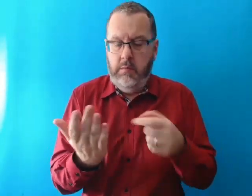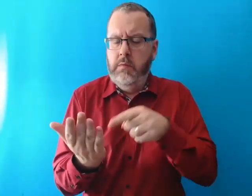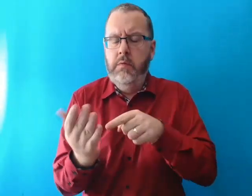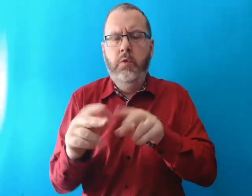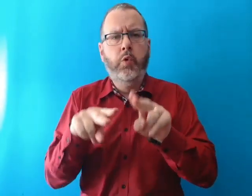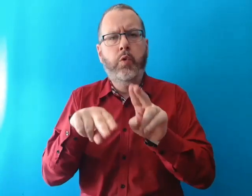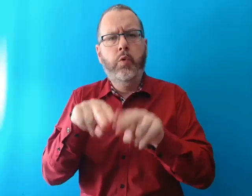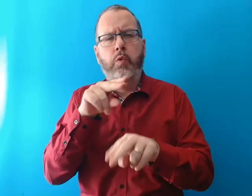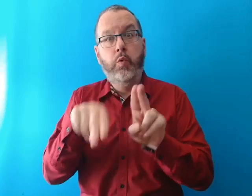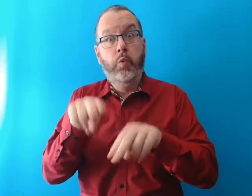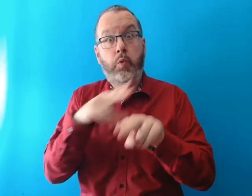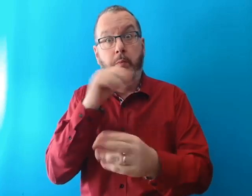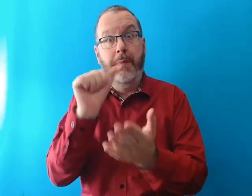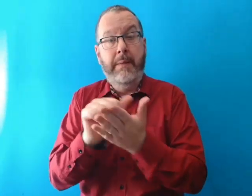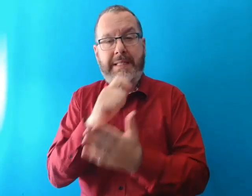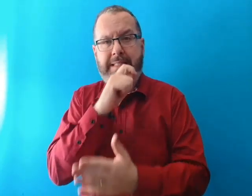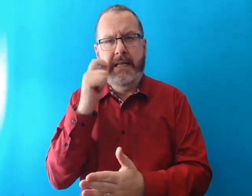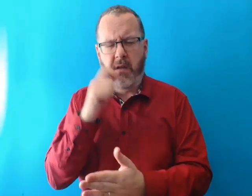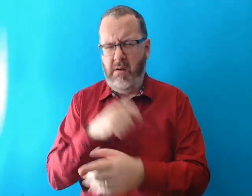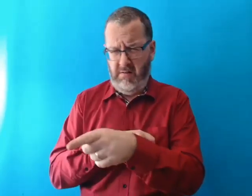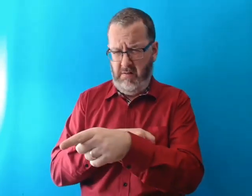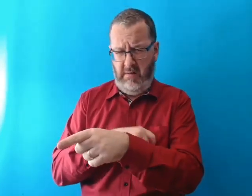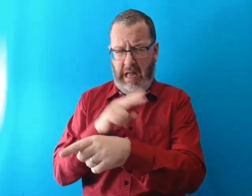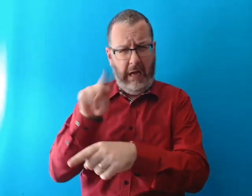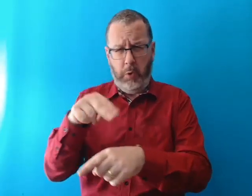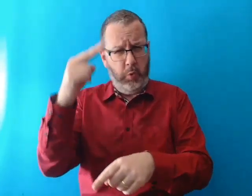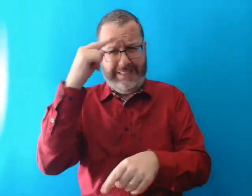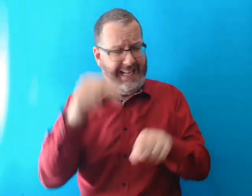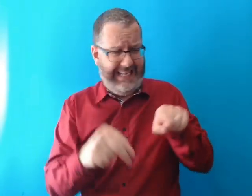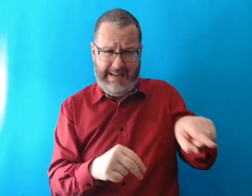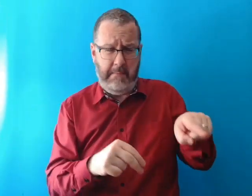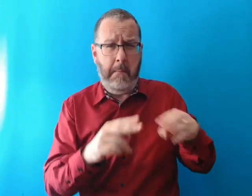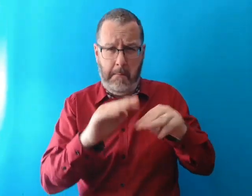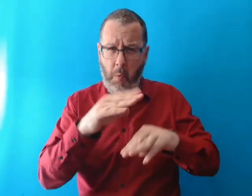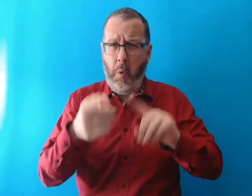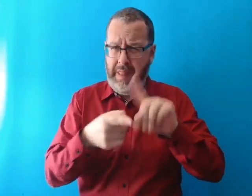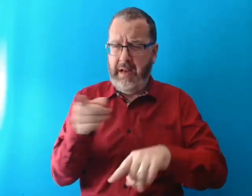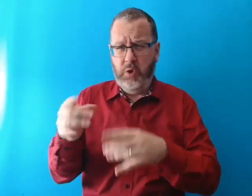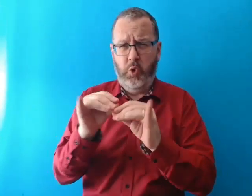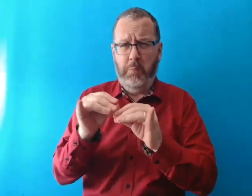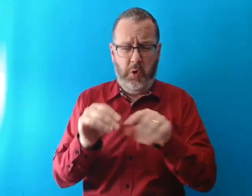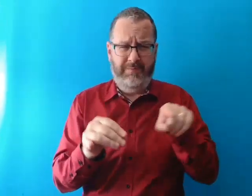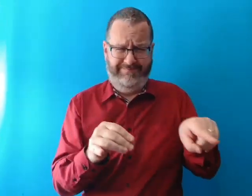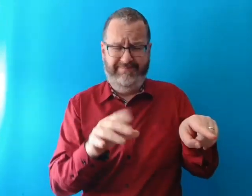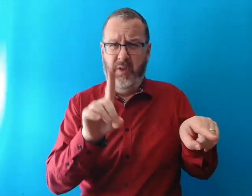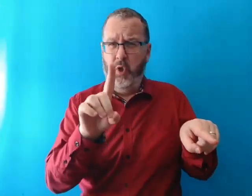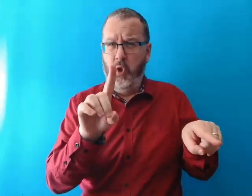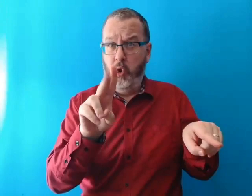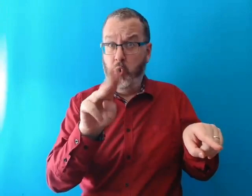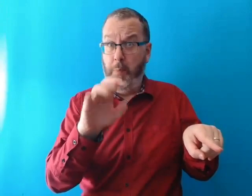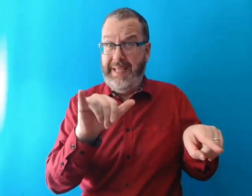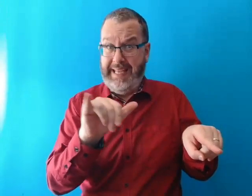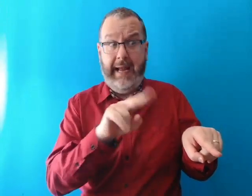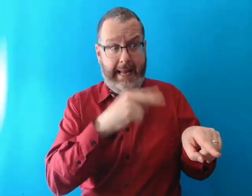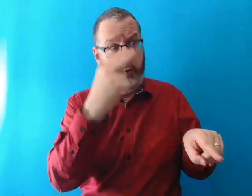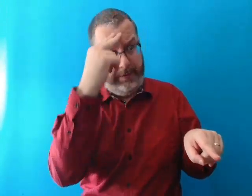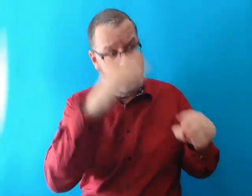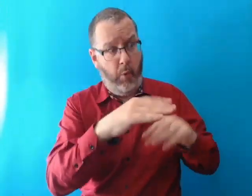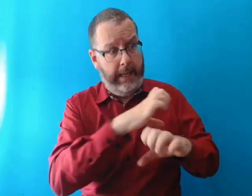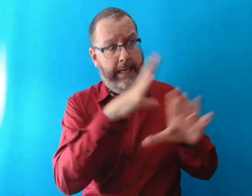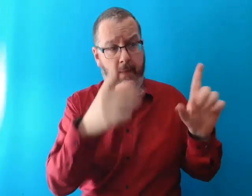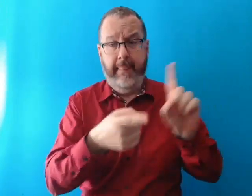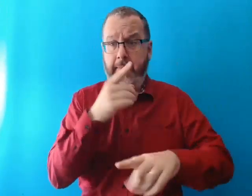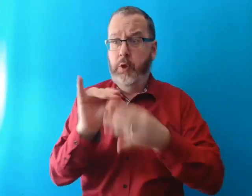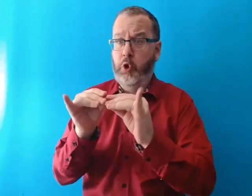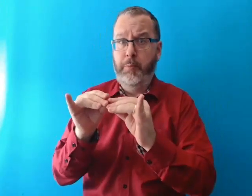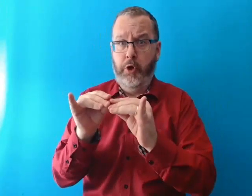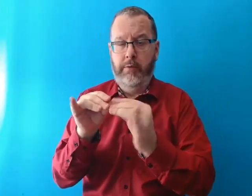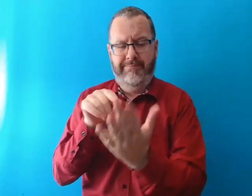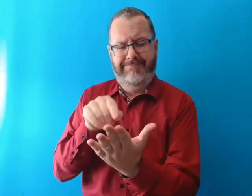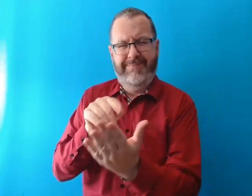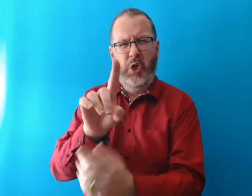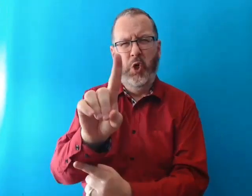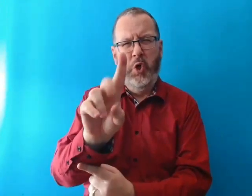“understand more from the dummy than from the interpreter”.